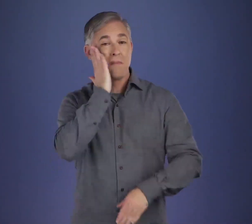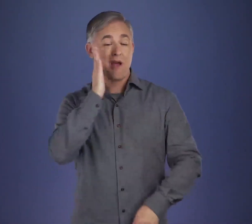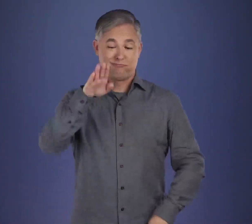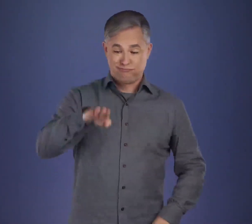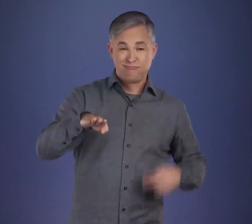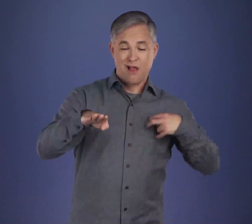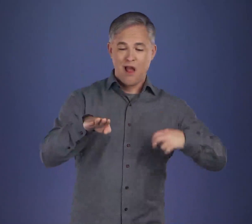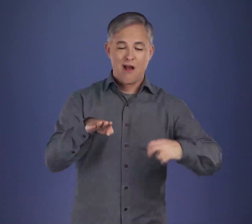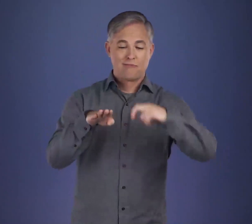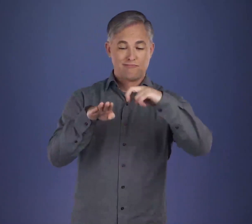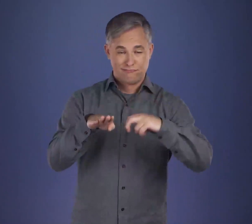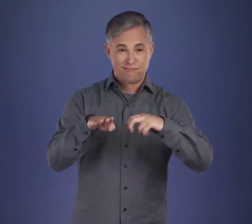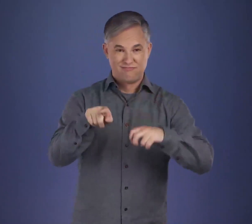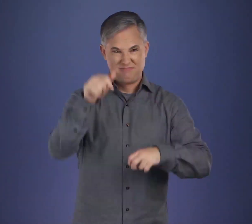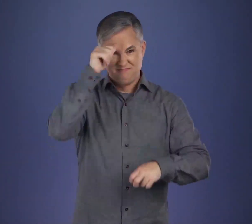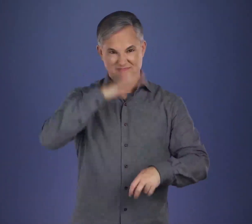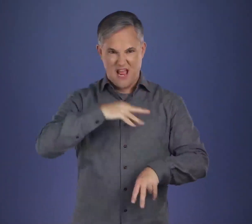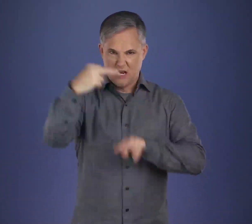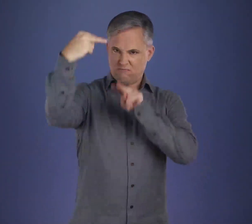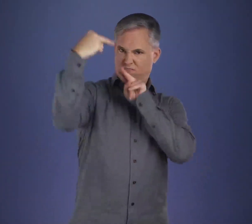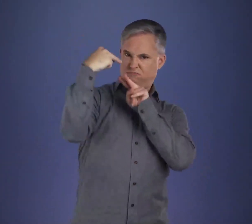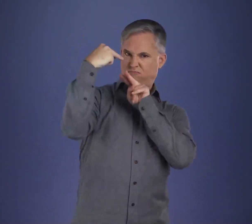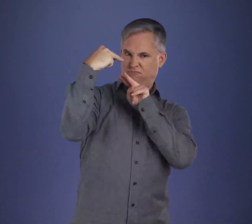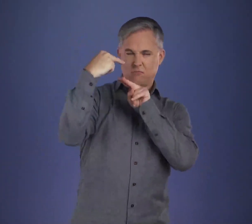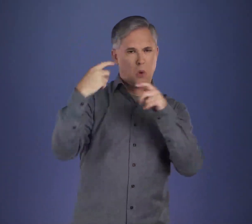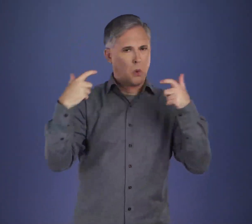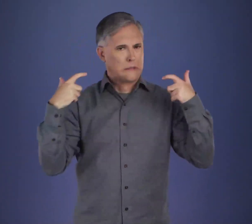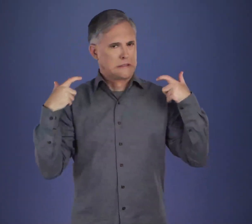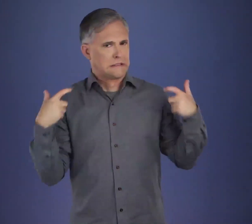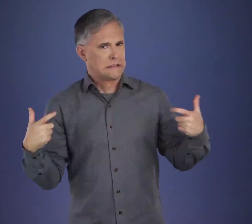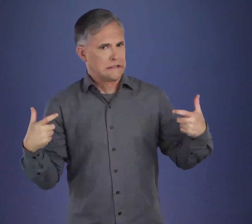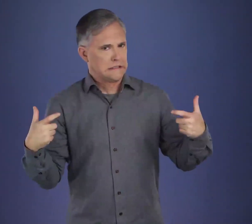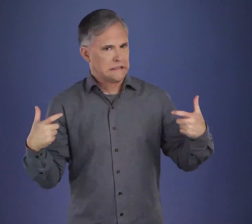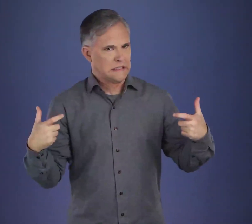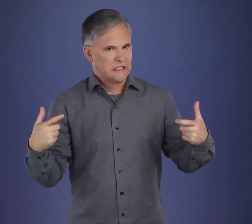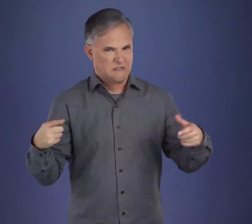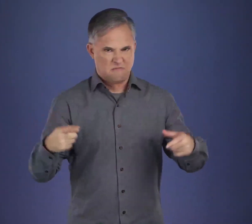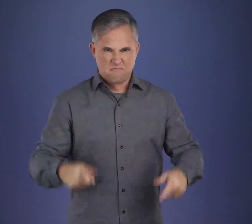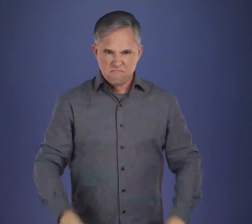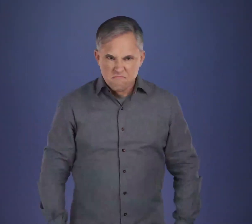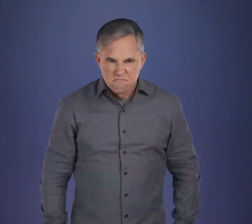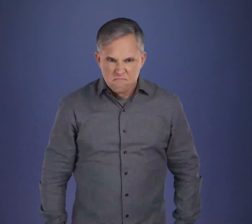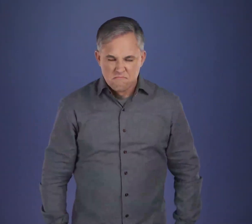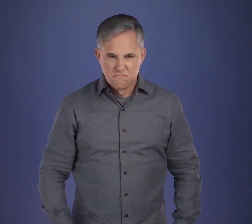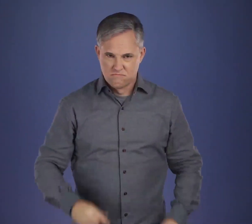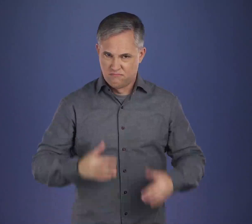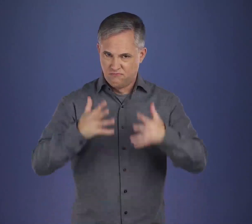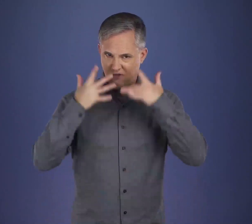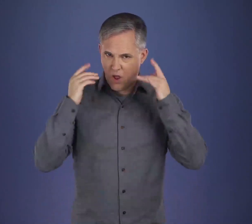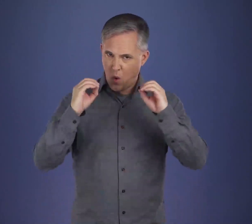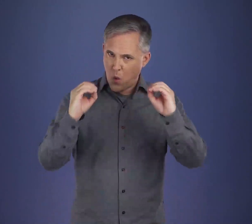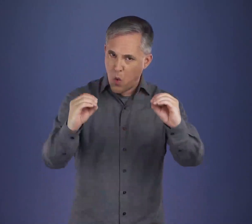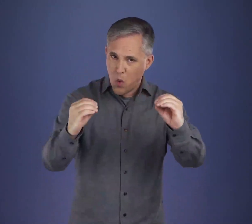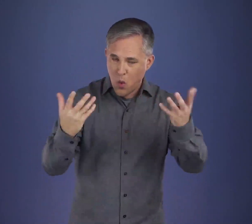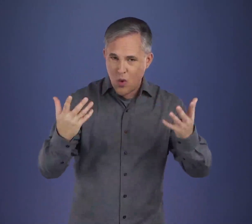I was soon sitting beside a big hulk of a man. Decidedly unfriendly, he stared at me out of eyes